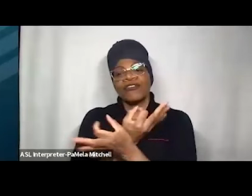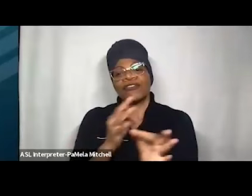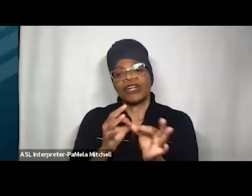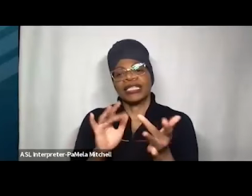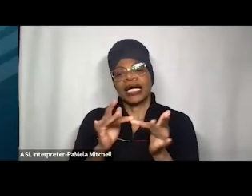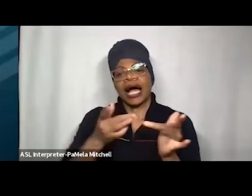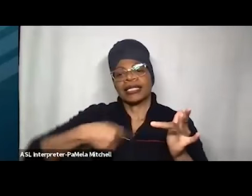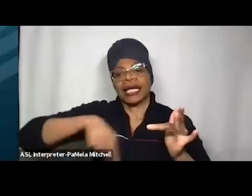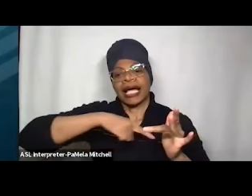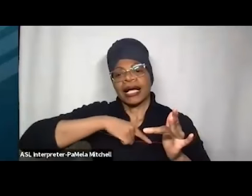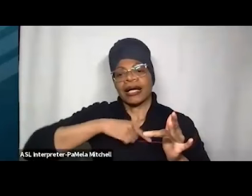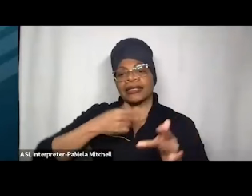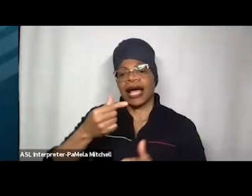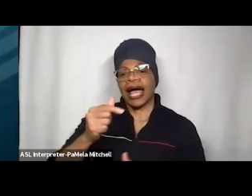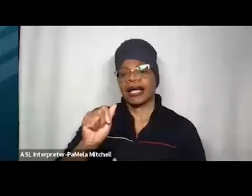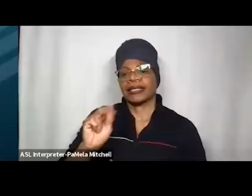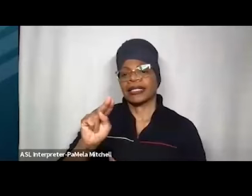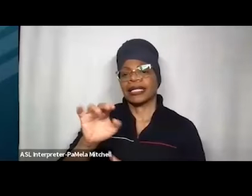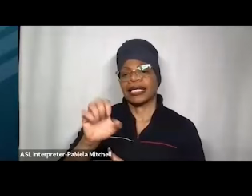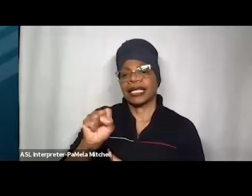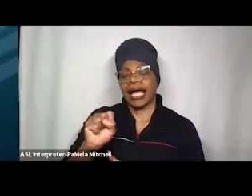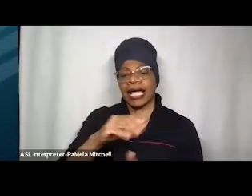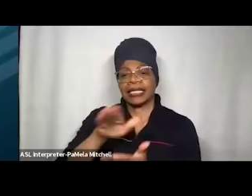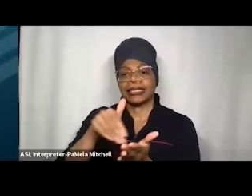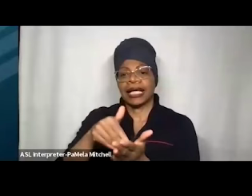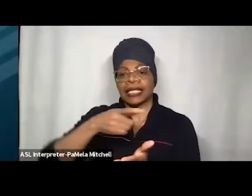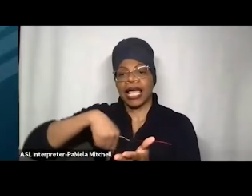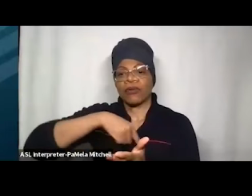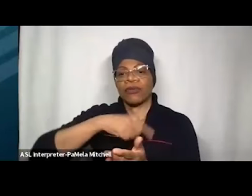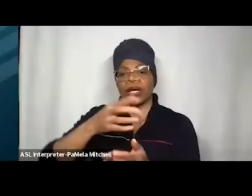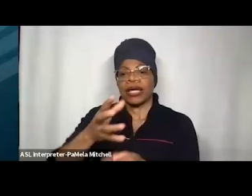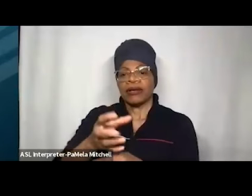We receive funds from SAMHSA to provide phone-based technical assistance.